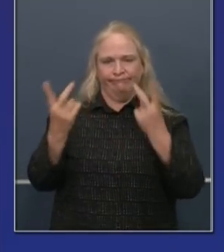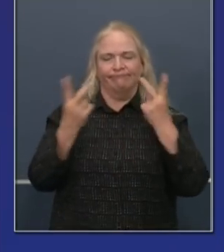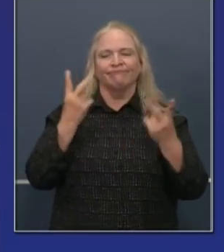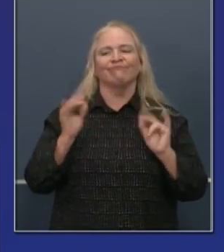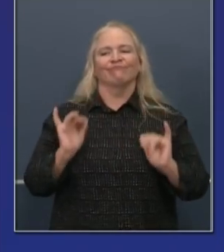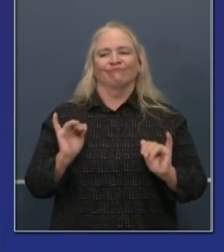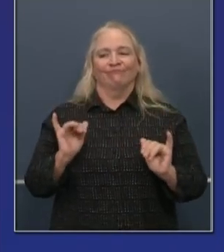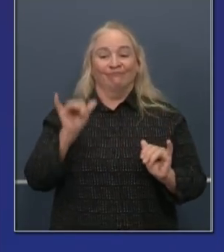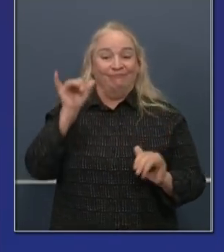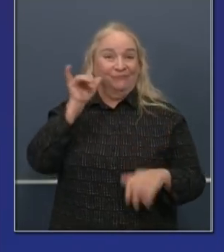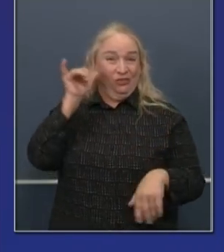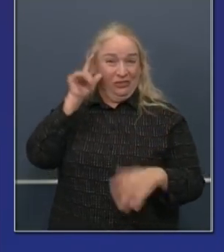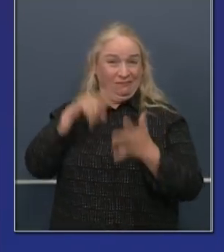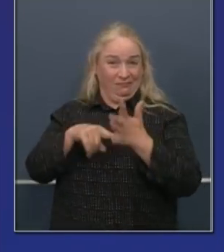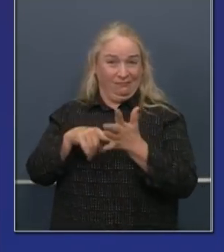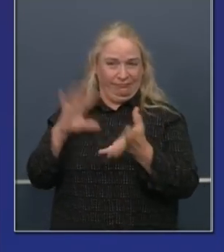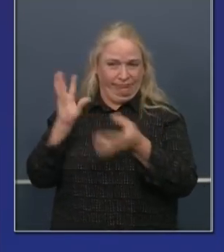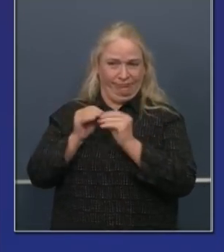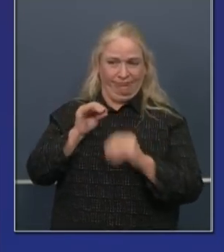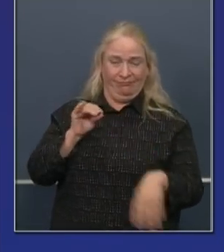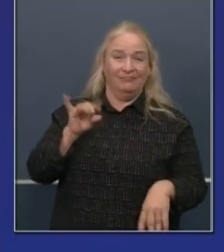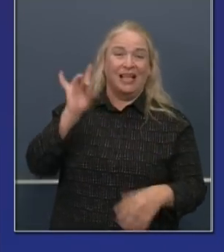TO THE TOTAL NUMBER OF CASES